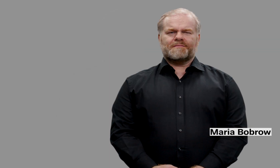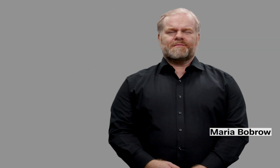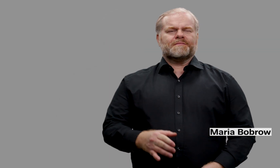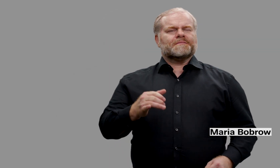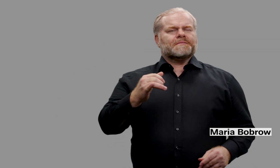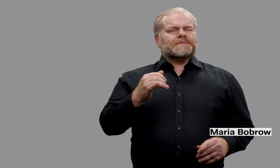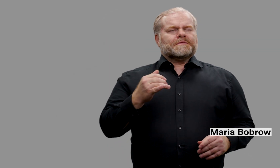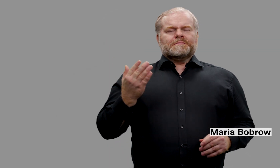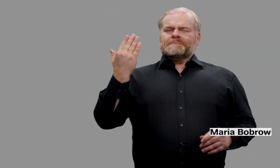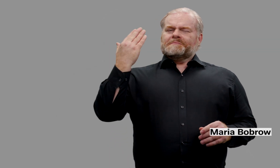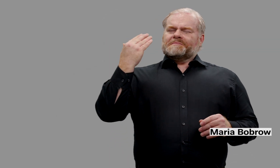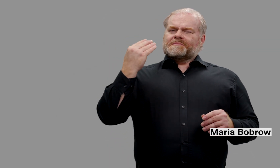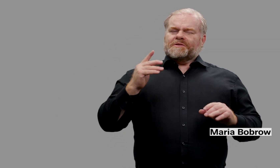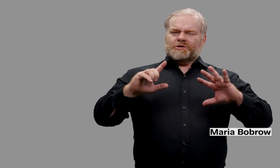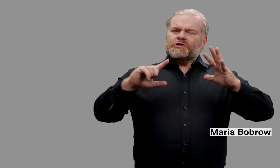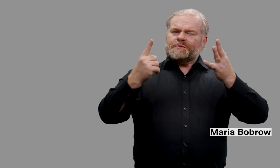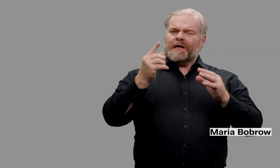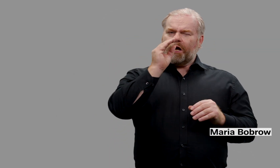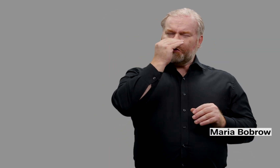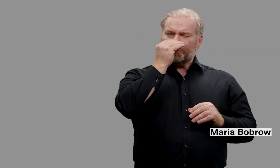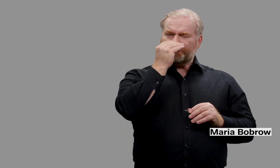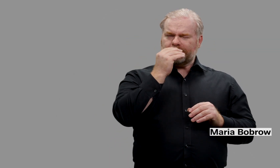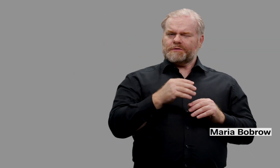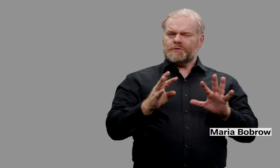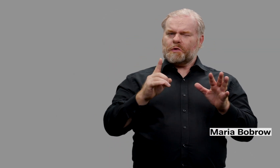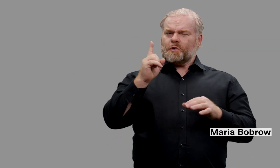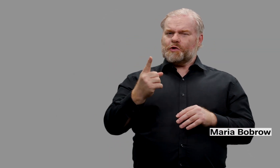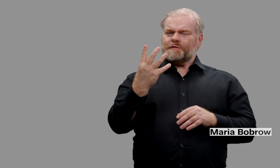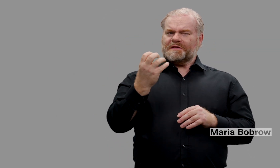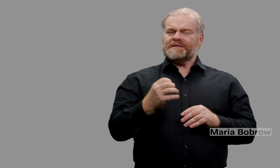On August 7 (1941)